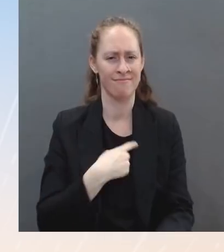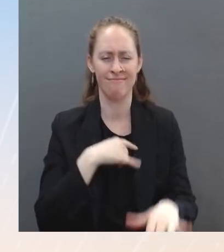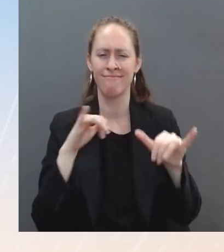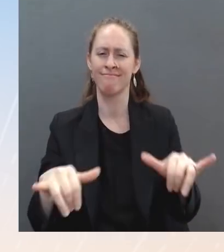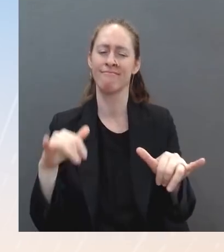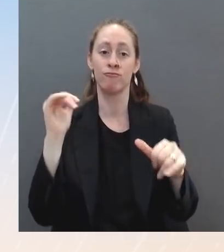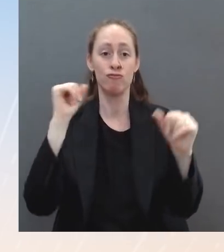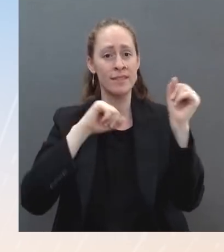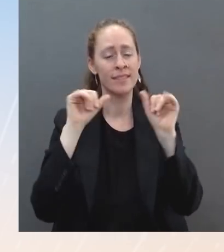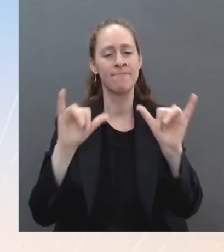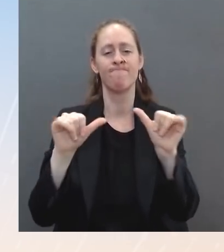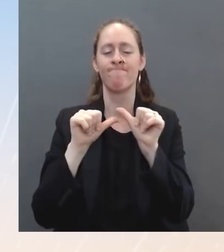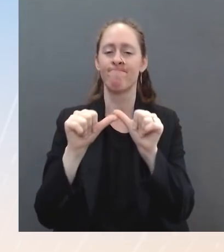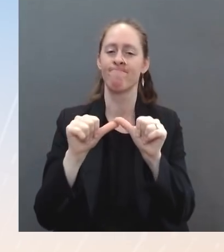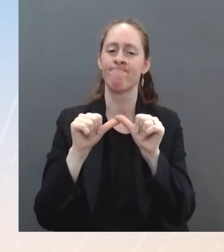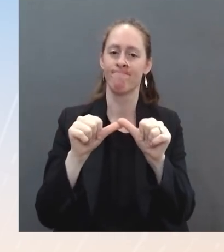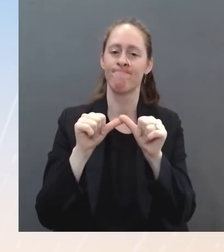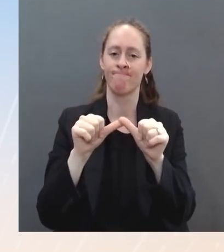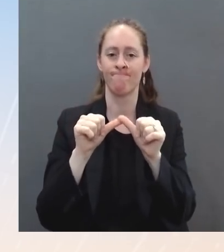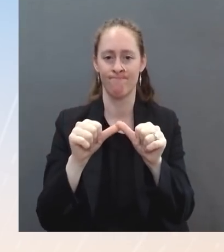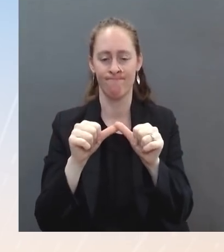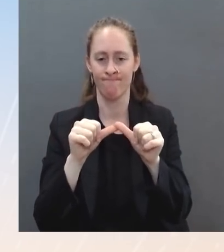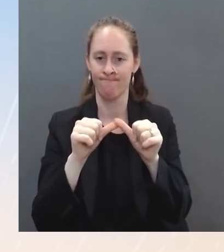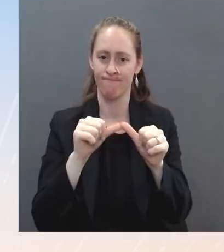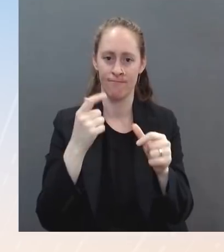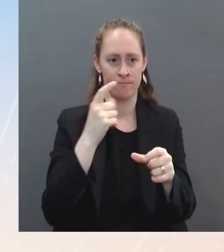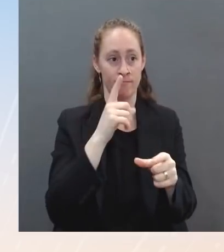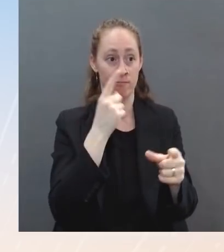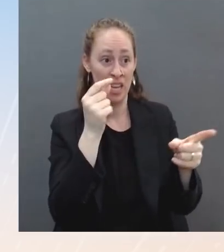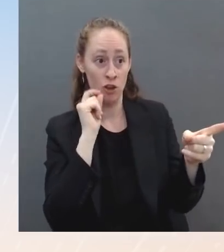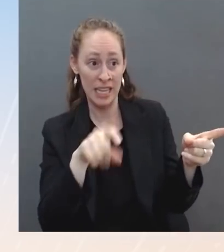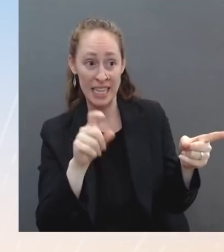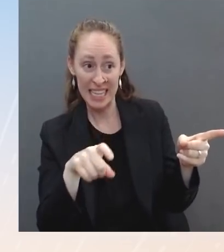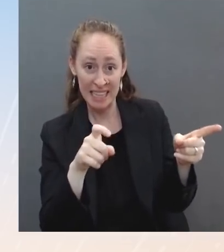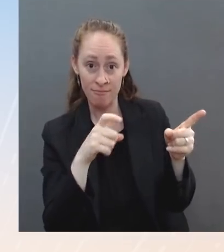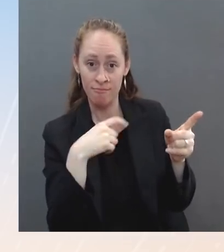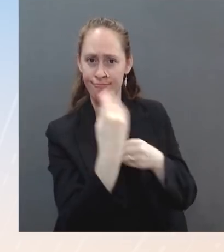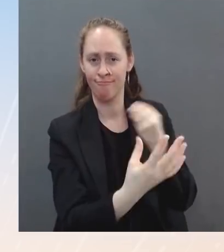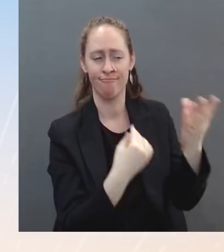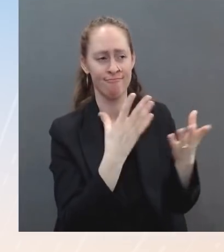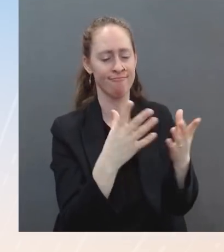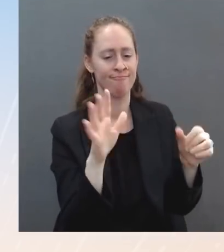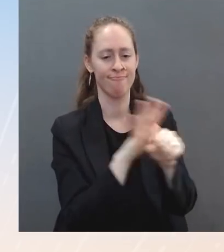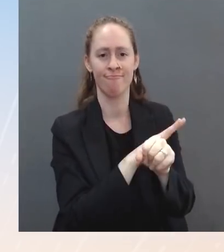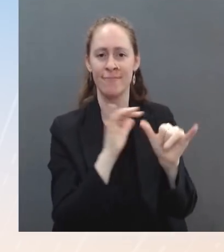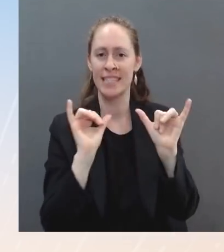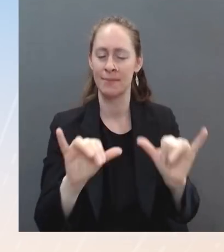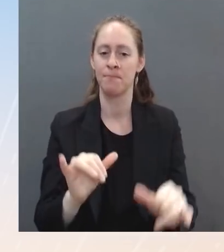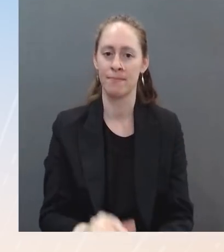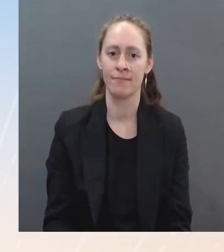has what they need to continue to push back on Russian aggression. Mike. The Press: This may be a little late -- late-breaking, I don't know,